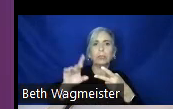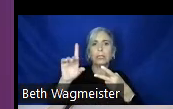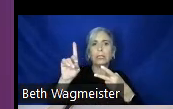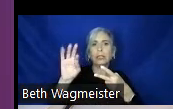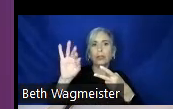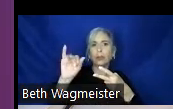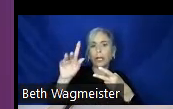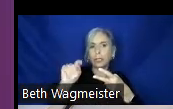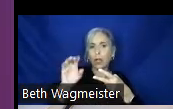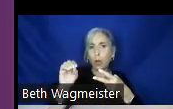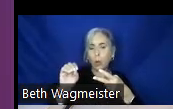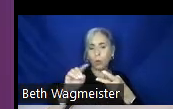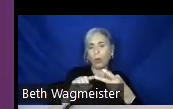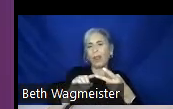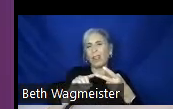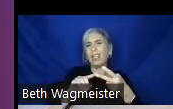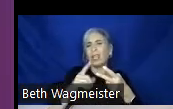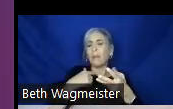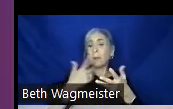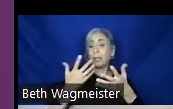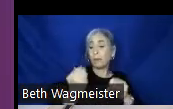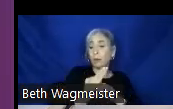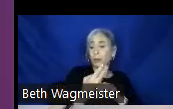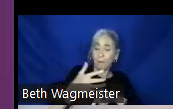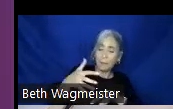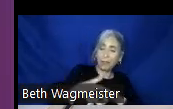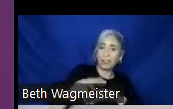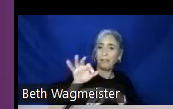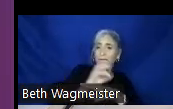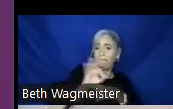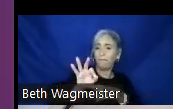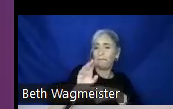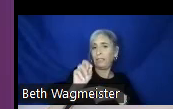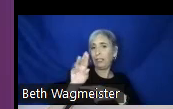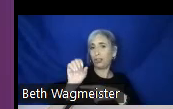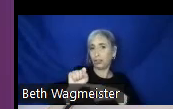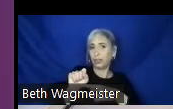have added in the built-in accessibility features that we produced or developed in that project,